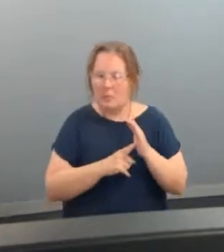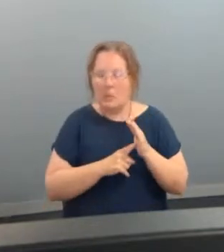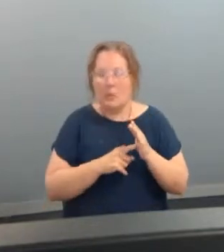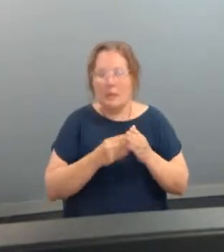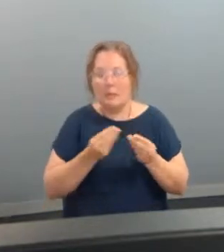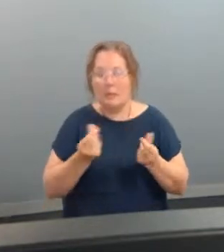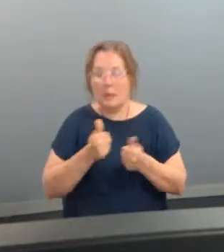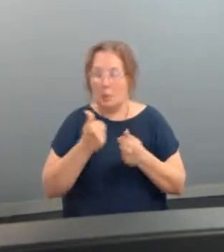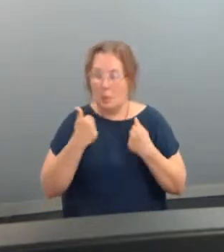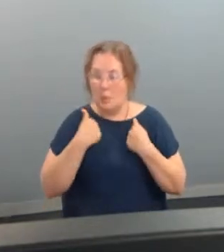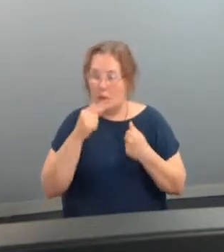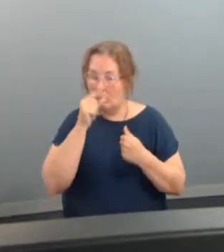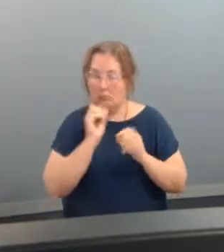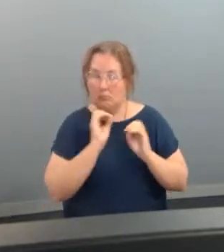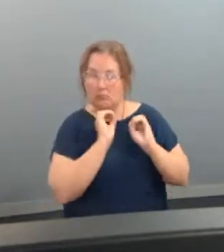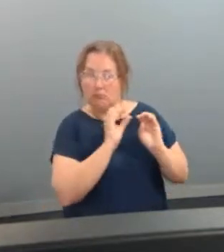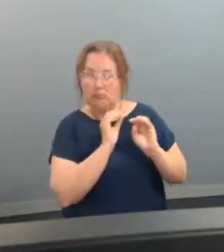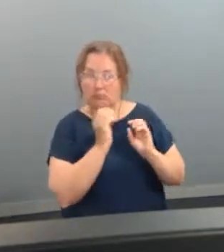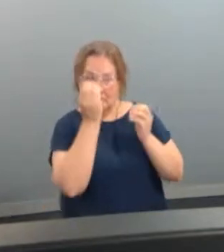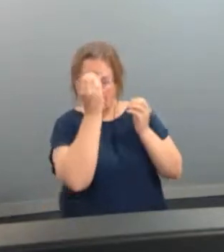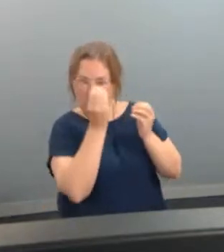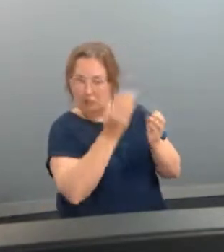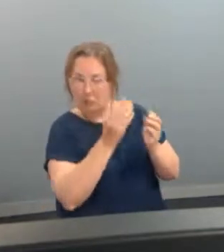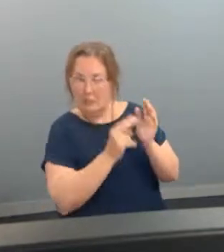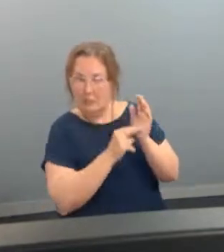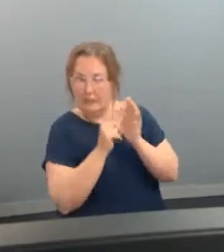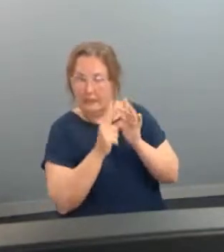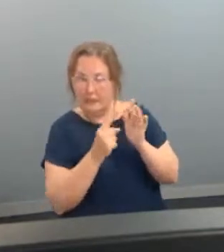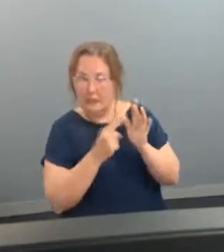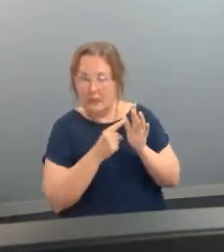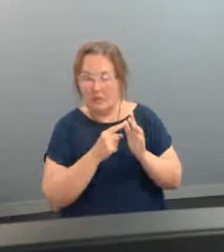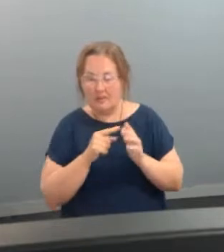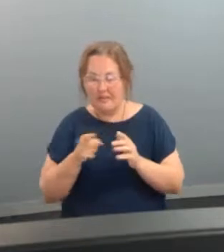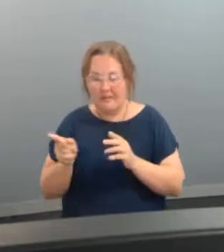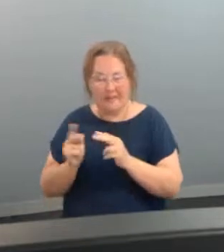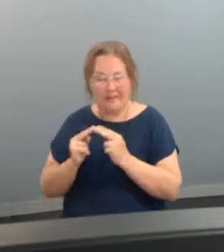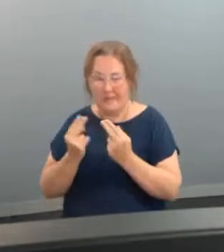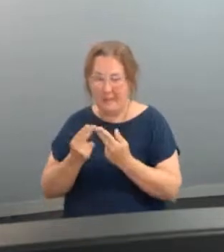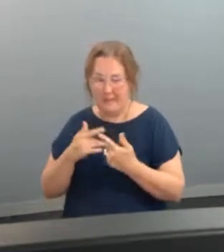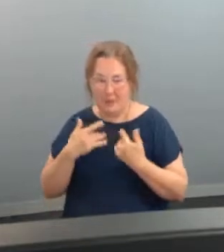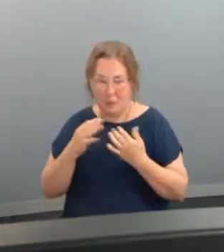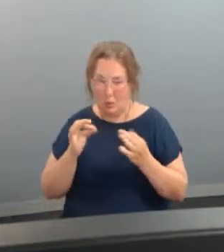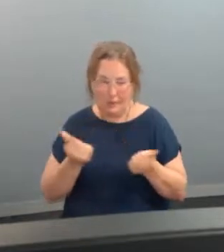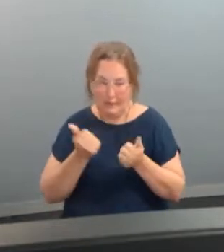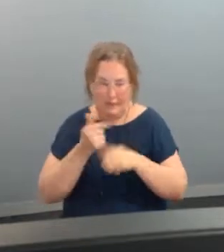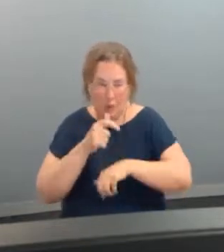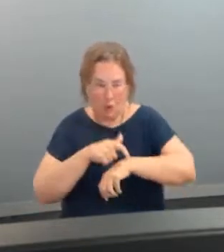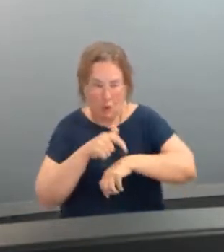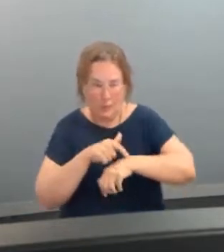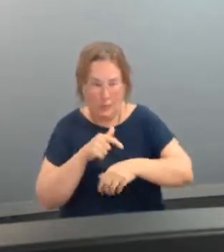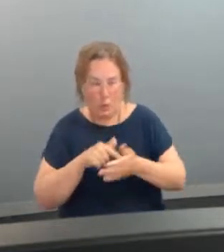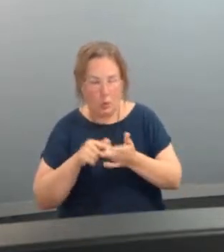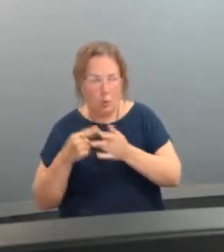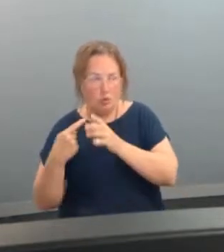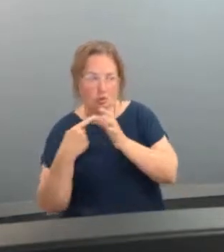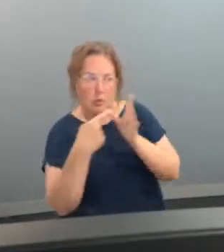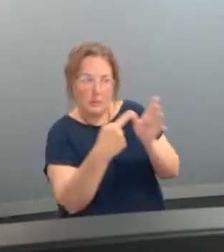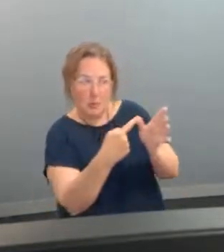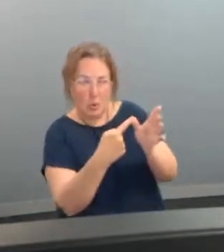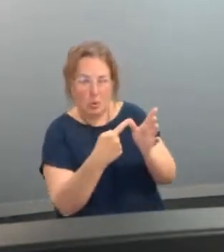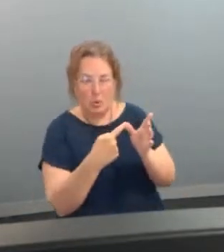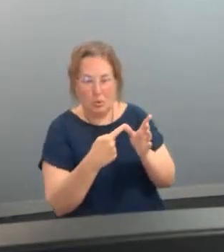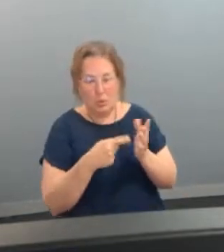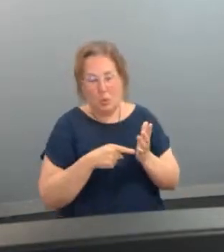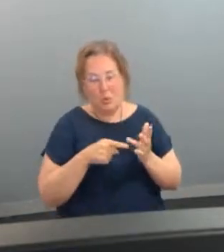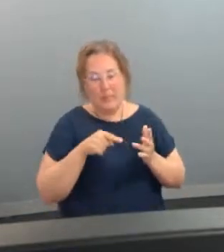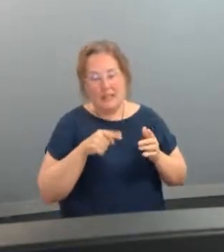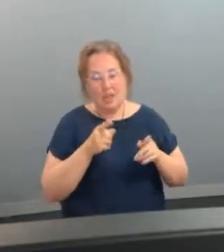they are so substantial. But that's certainly something